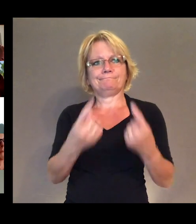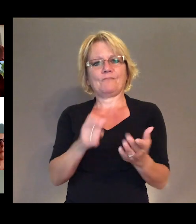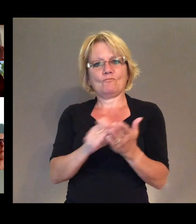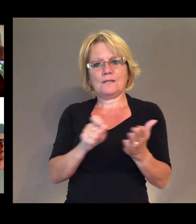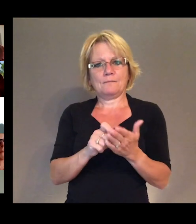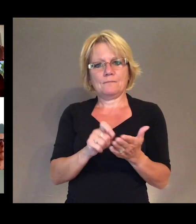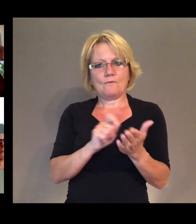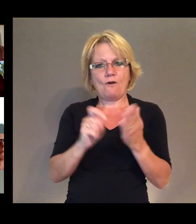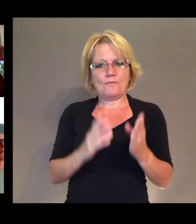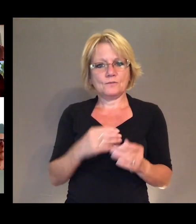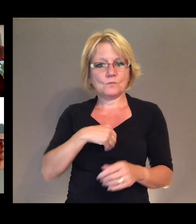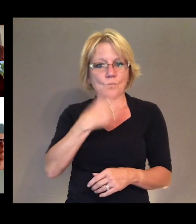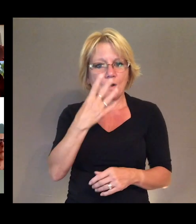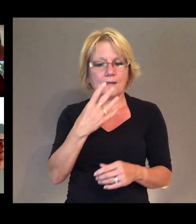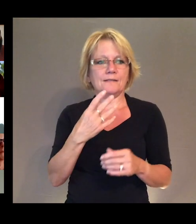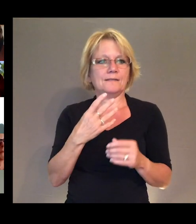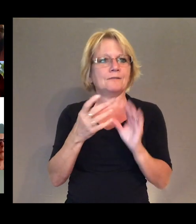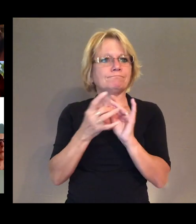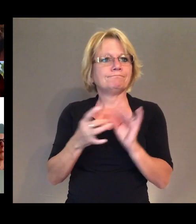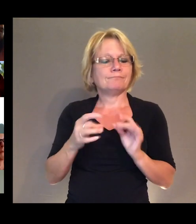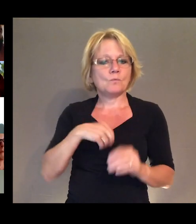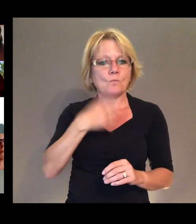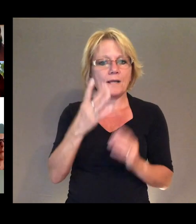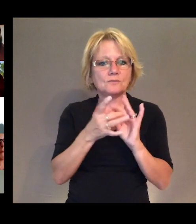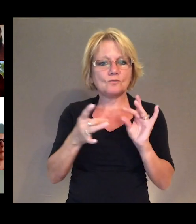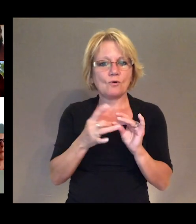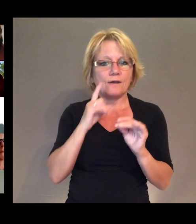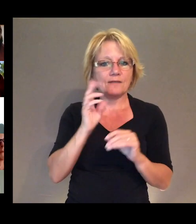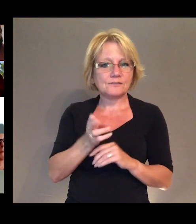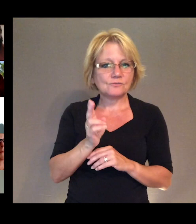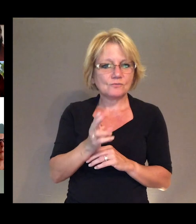telling the white story of America for our white students.